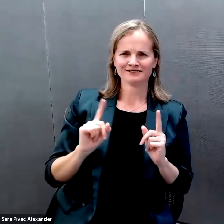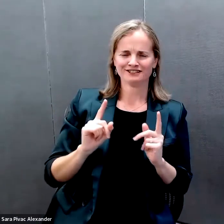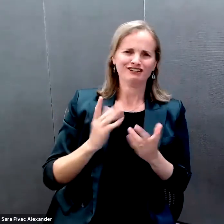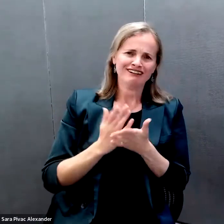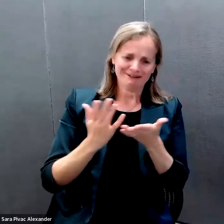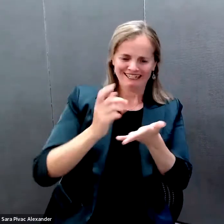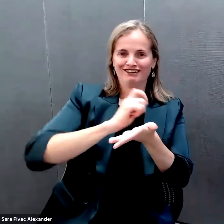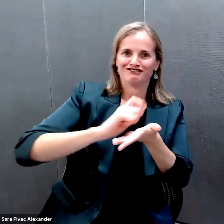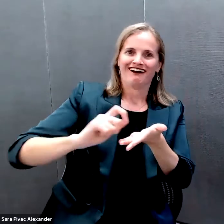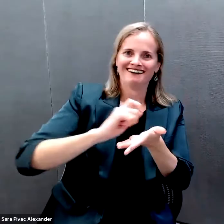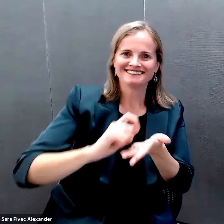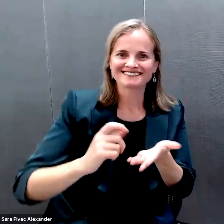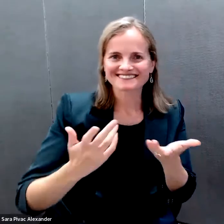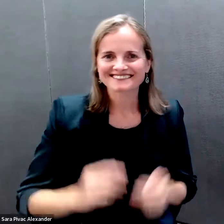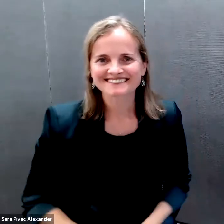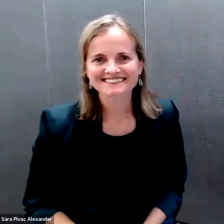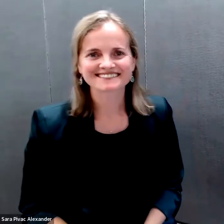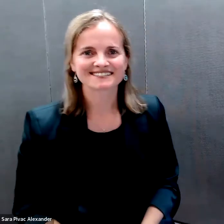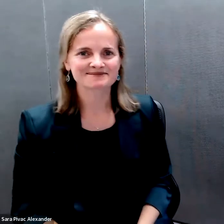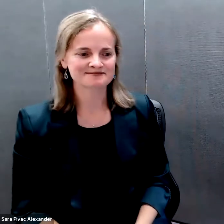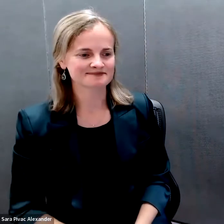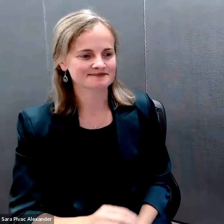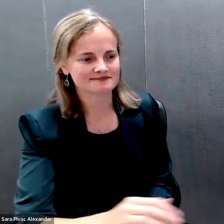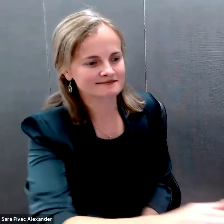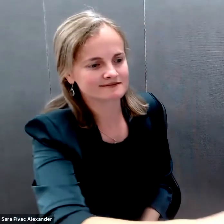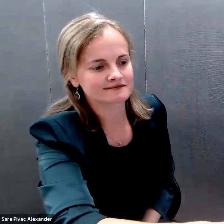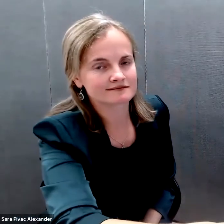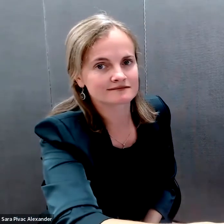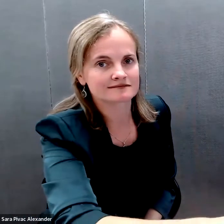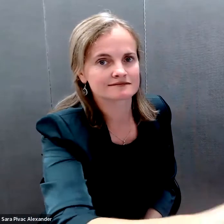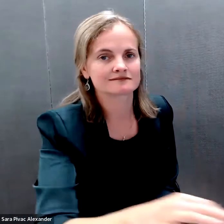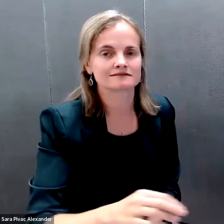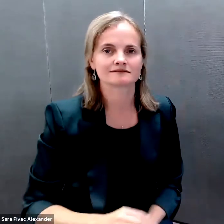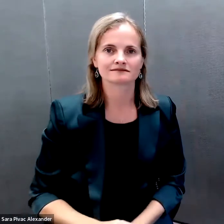and a person working the shop might be puzzled but the meaning of write looks fairly obvious doesn't it